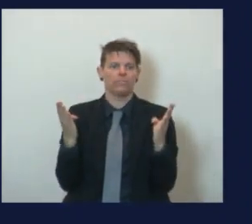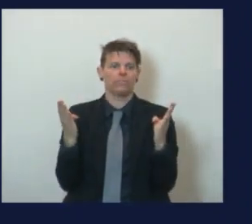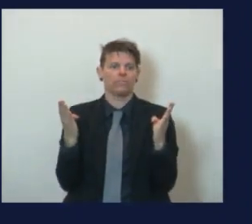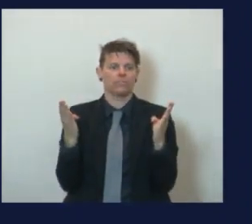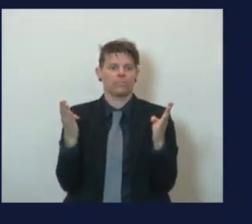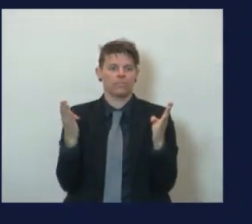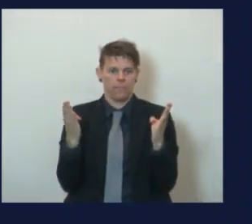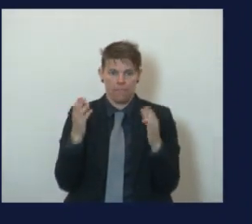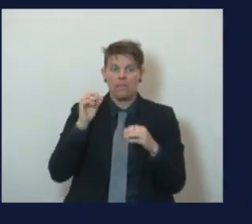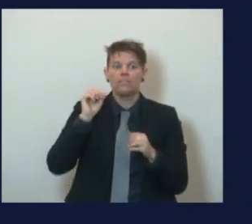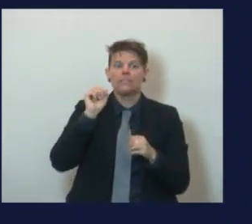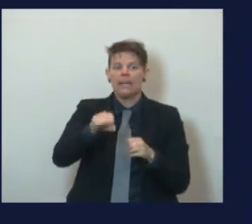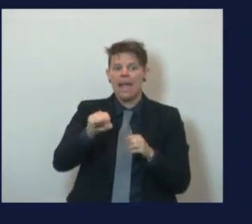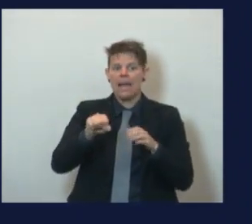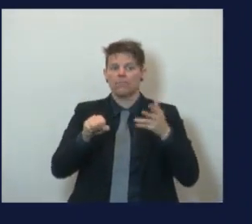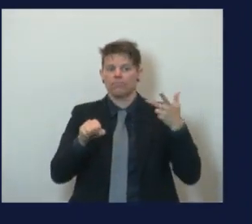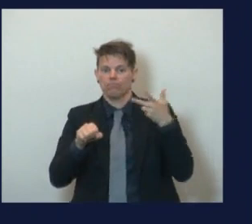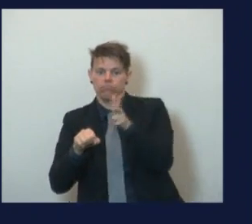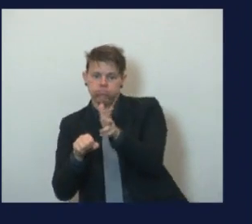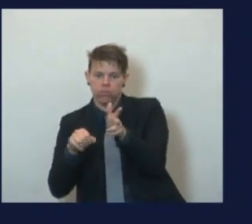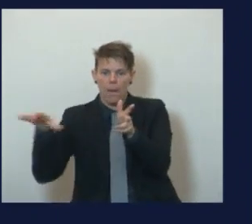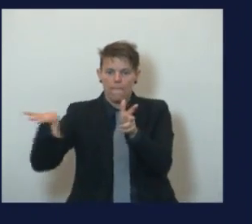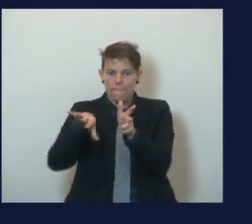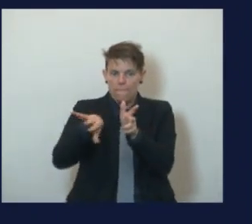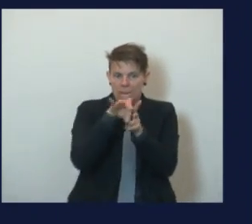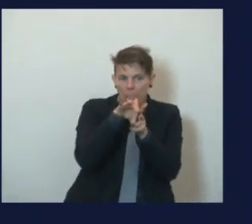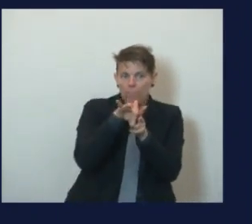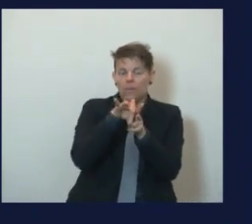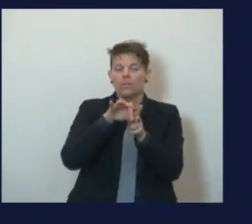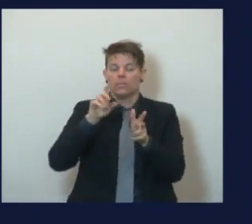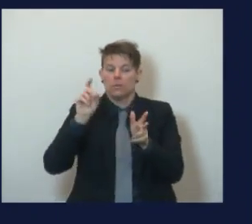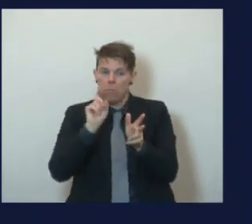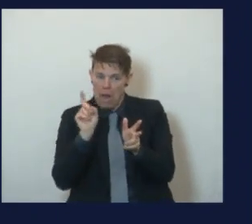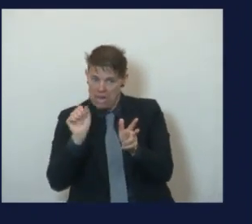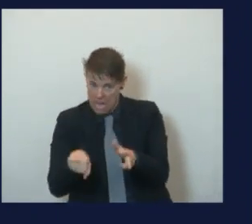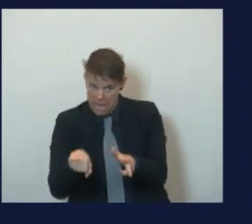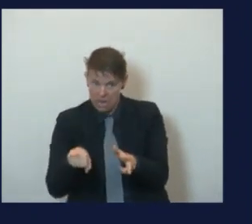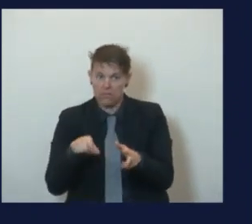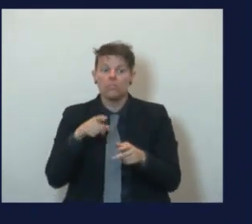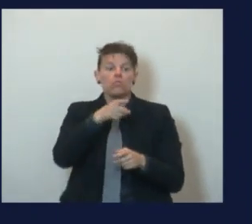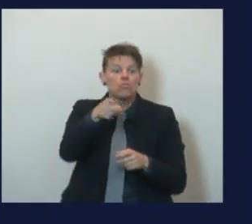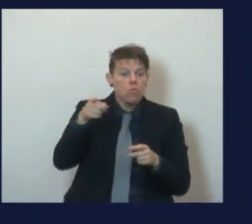SO NON-ESSENTIAL RETAILERS CAN OPEN UP THEY CAN DO THAT BY HAVING CURBSIDE PICKUP AND DELIVERY SERVICE.